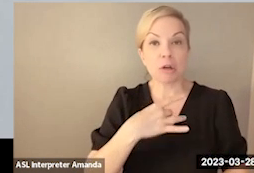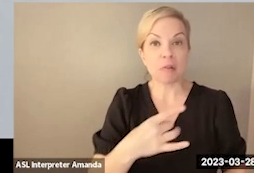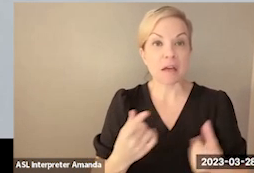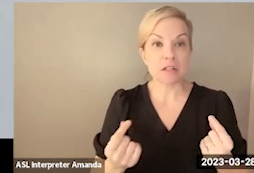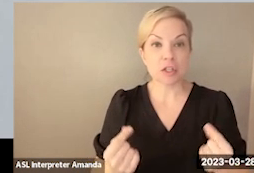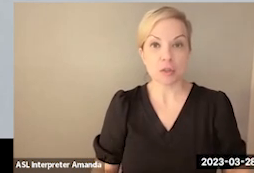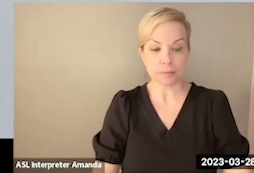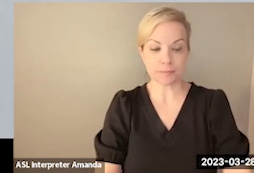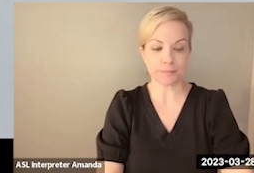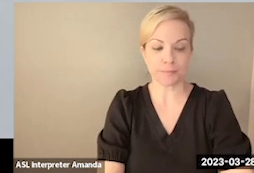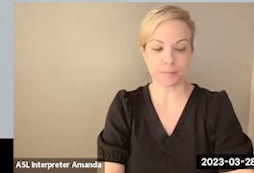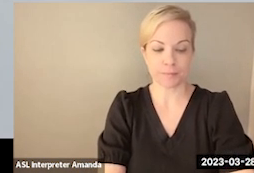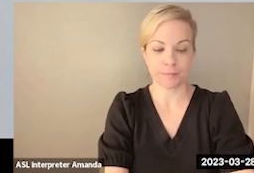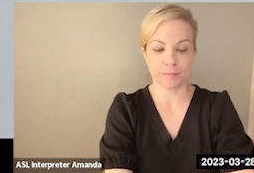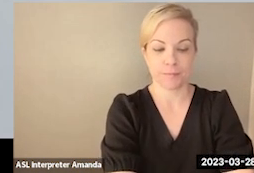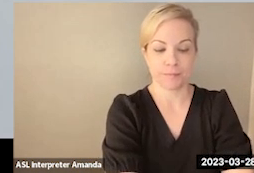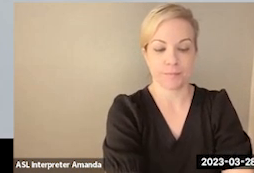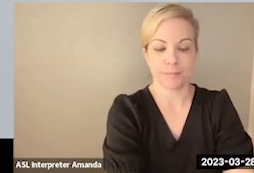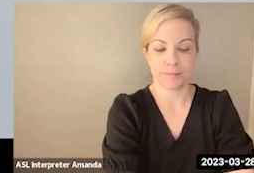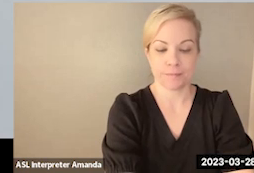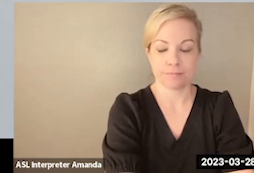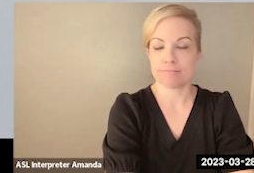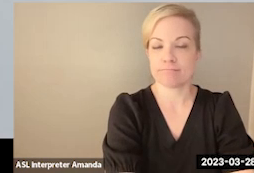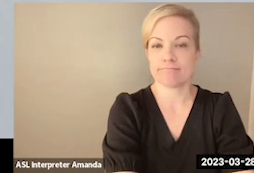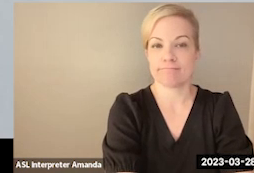Debbie Stine, Science & Technology Policy Academy: you know, be active and involved out and about, or do you like to, just.